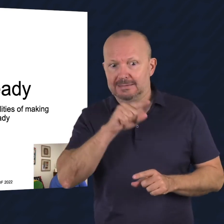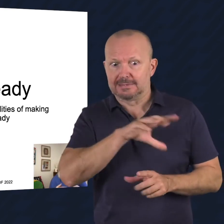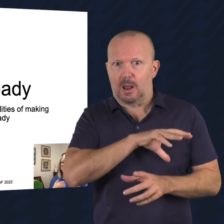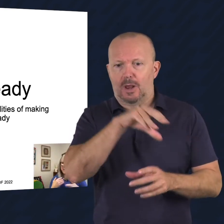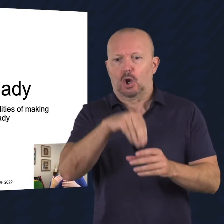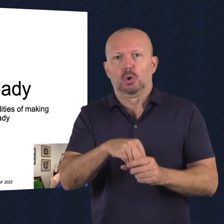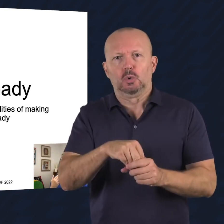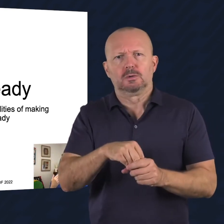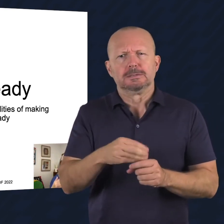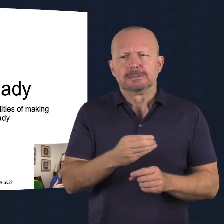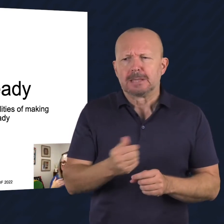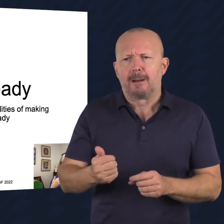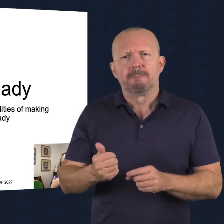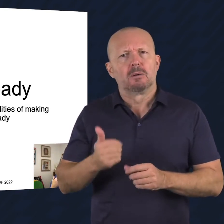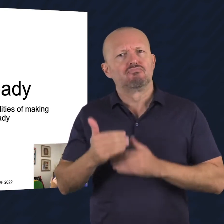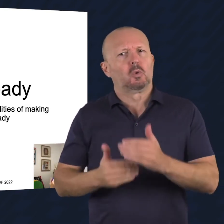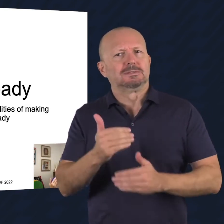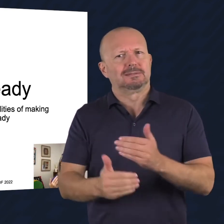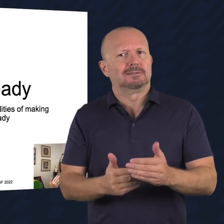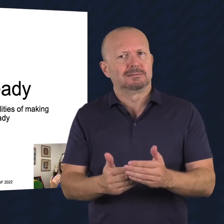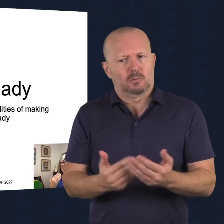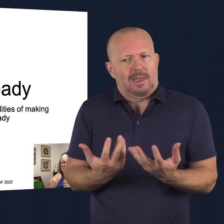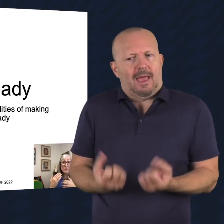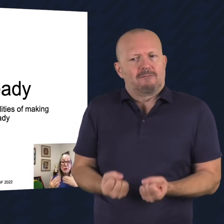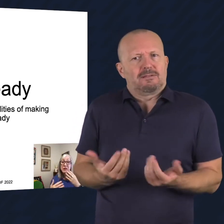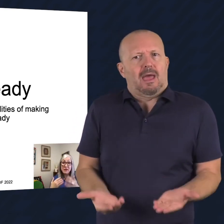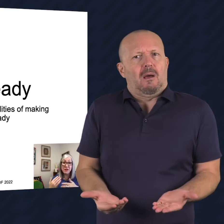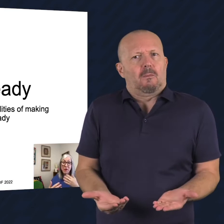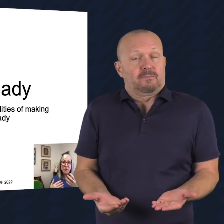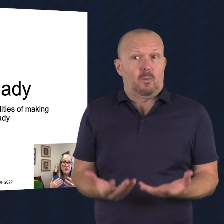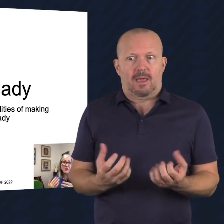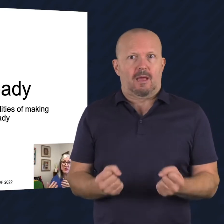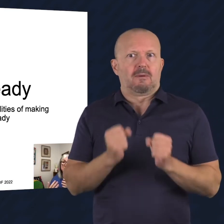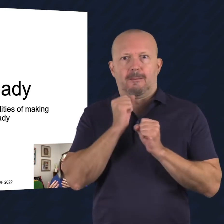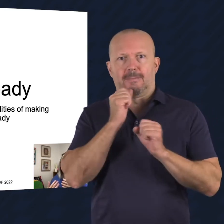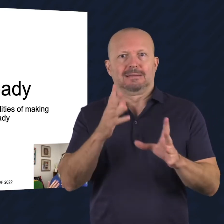and look at how to build that into some of the processes that we've already established.